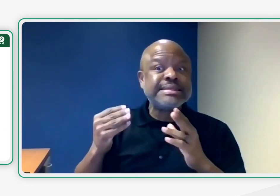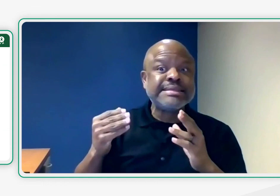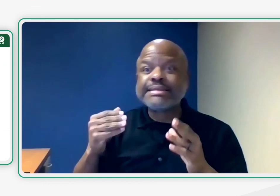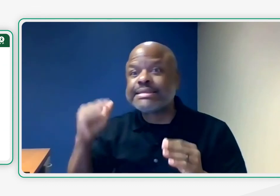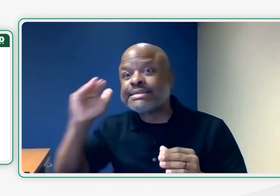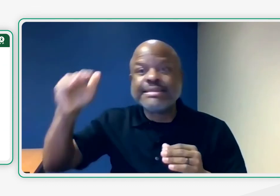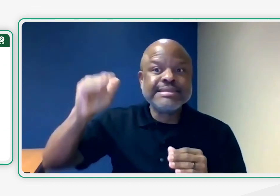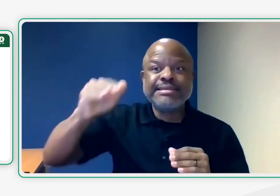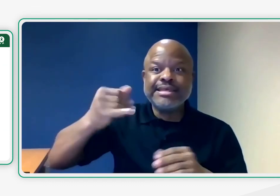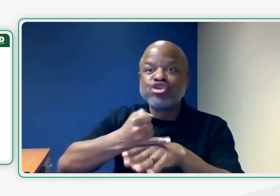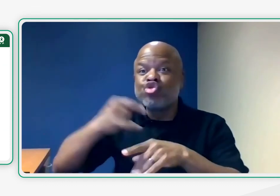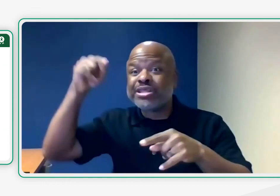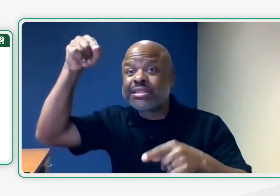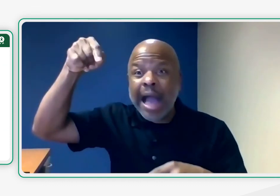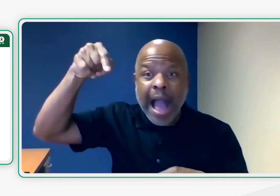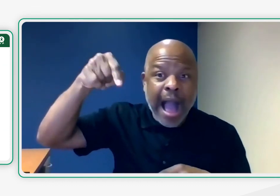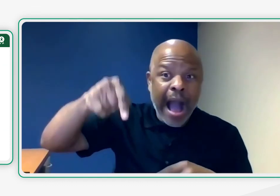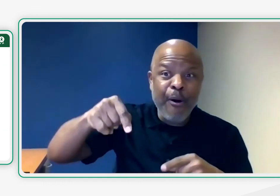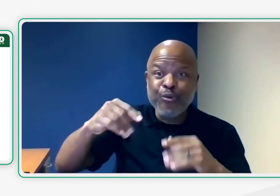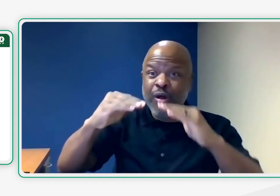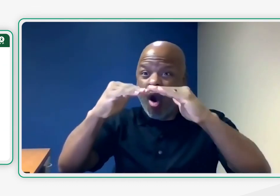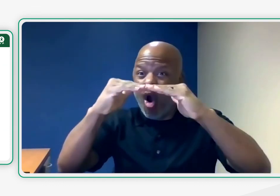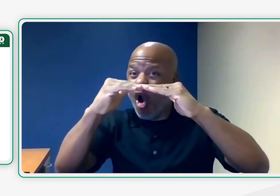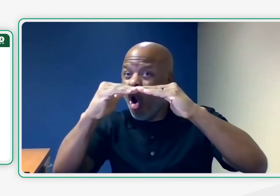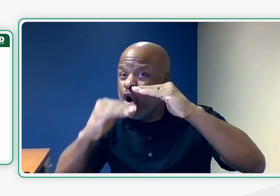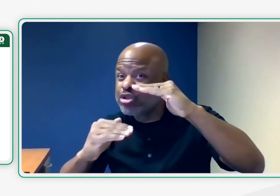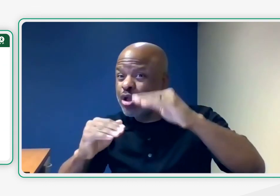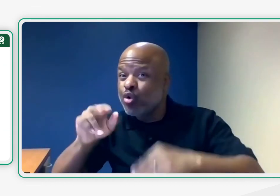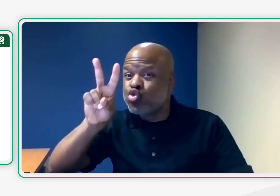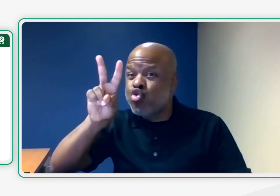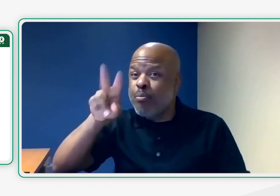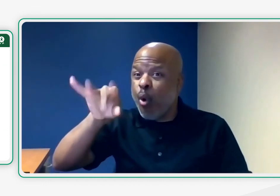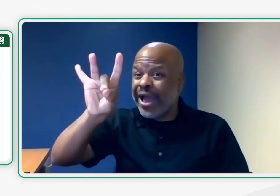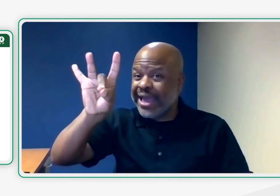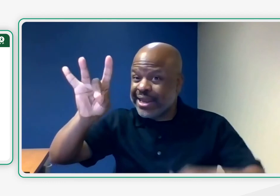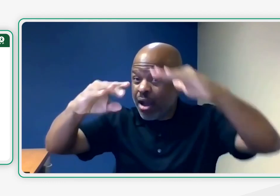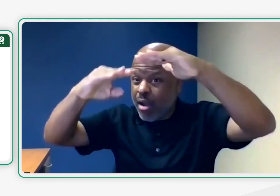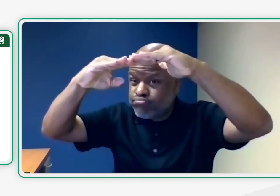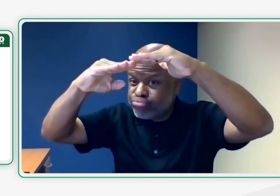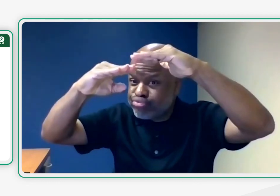But when the economy tanked and everything went, the insurance rate started to take a nosedive.